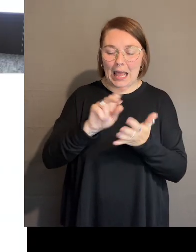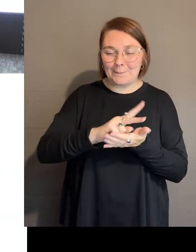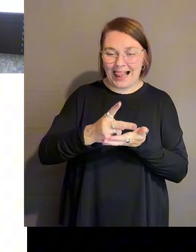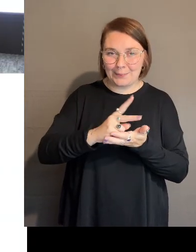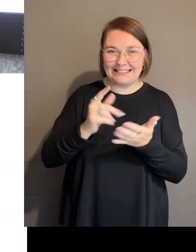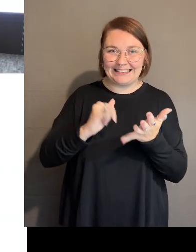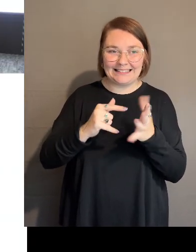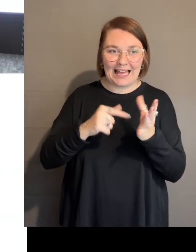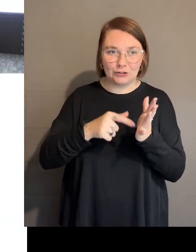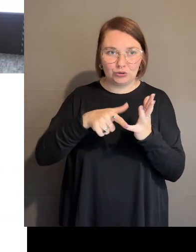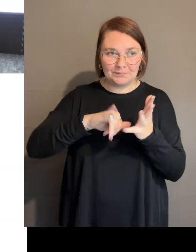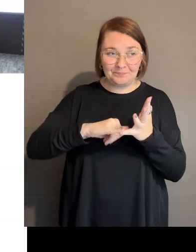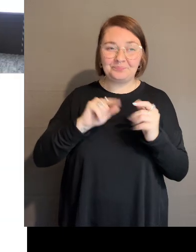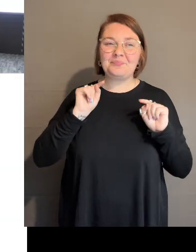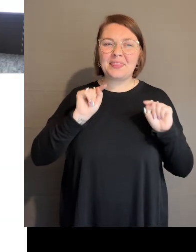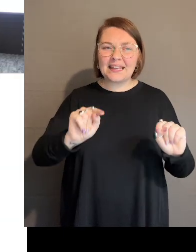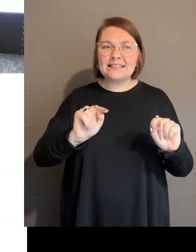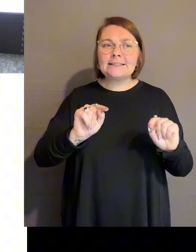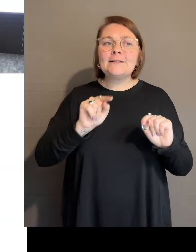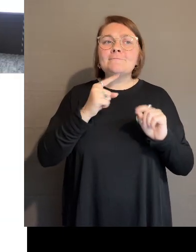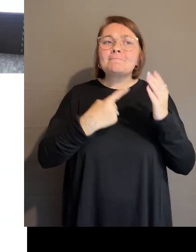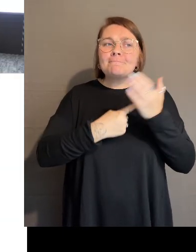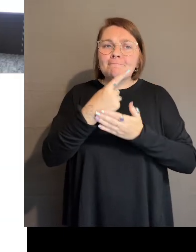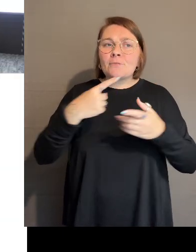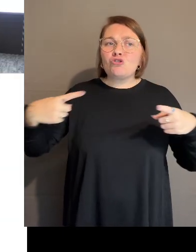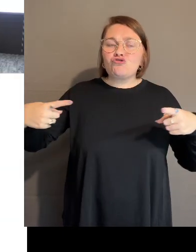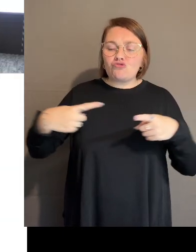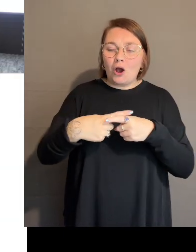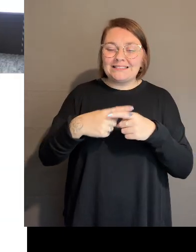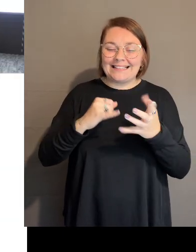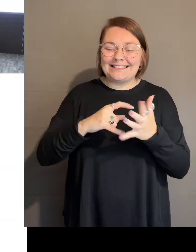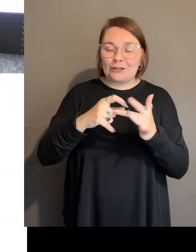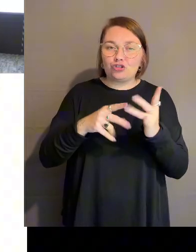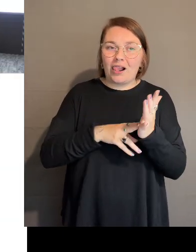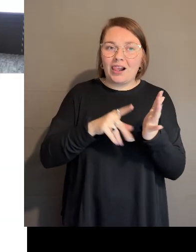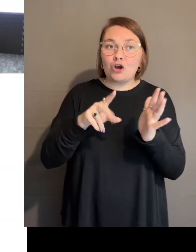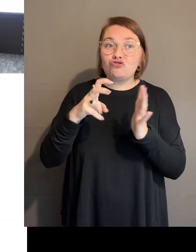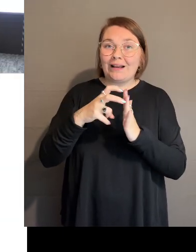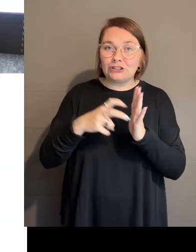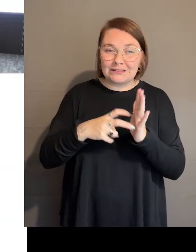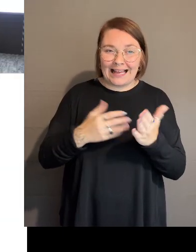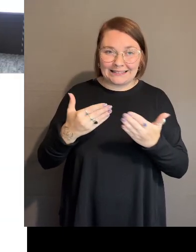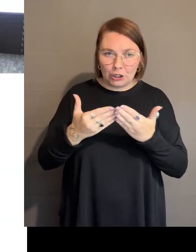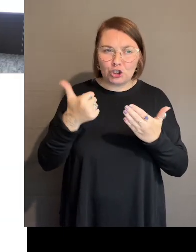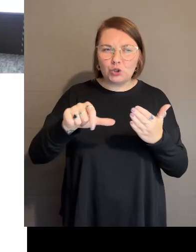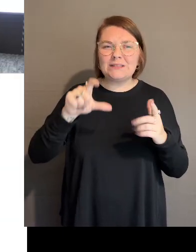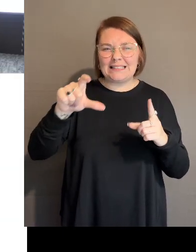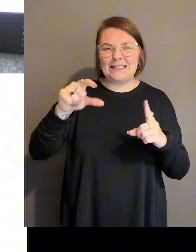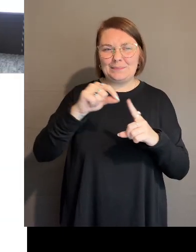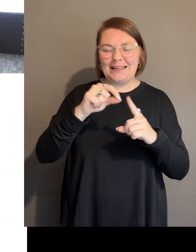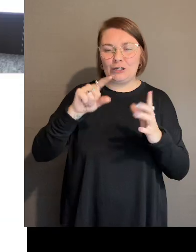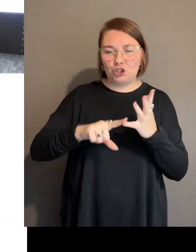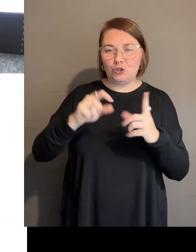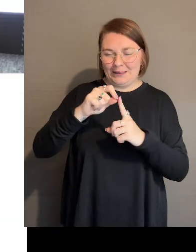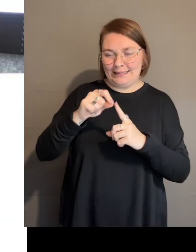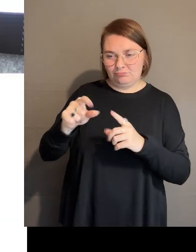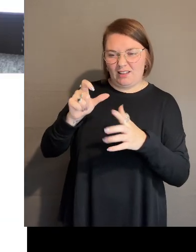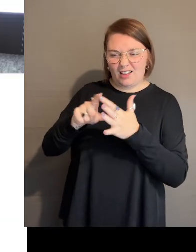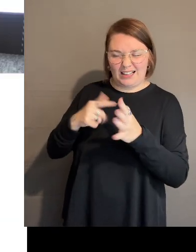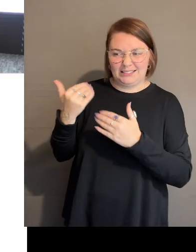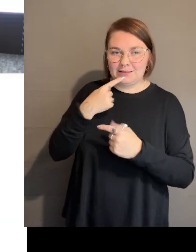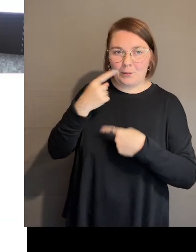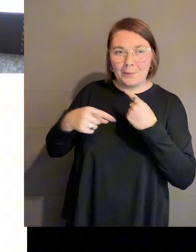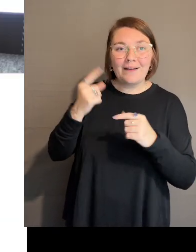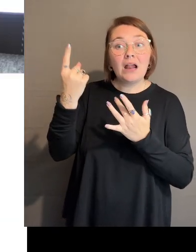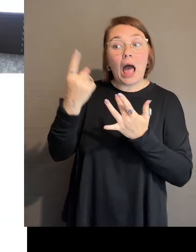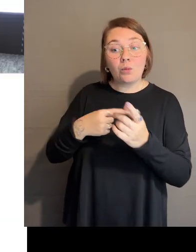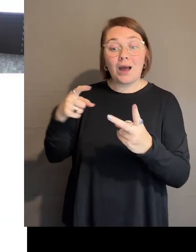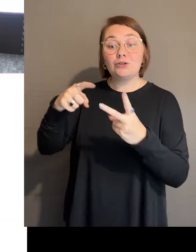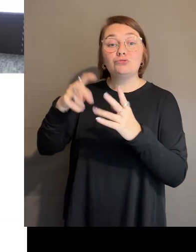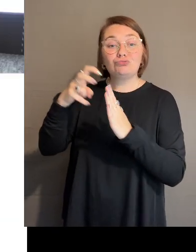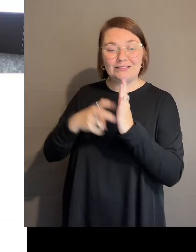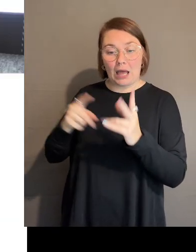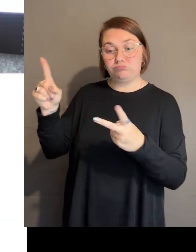So this was a cross-sectional registry study, and we used CPU data, which I just told you about, but there used to be another registry also that was